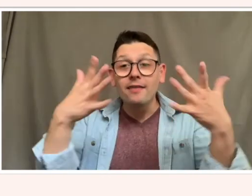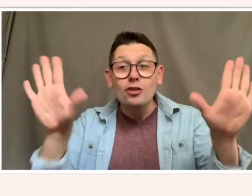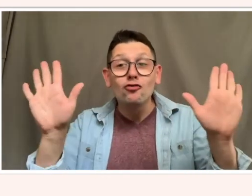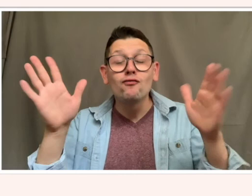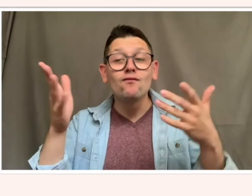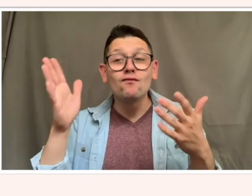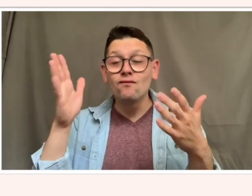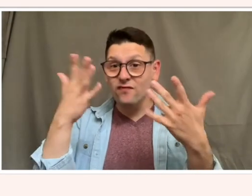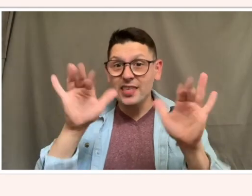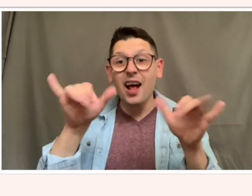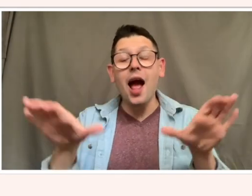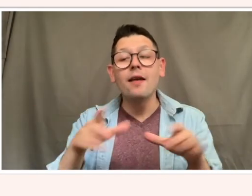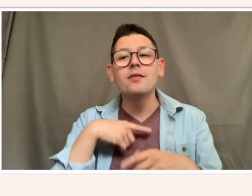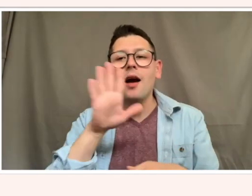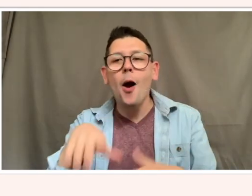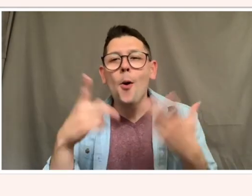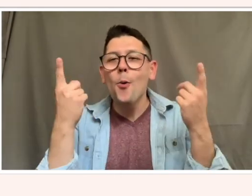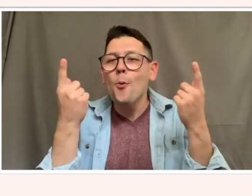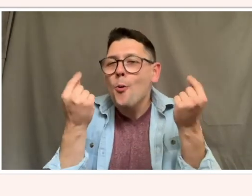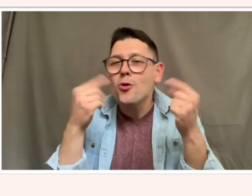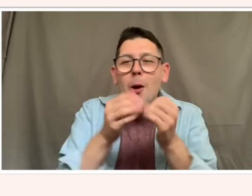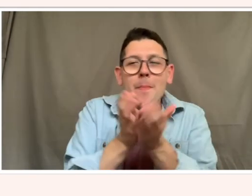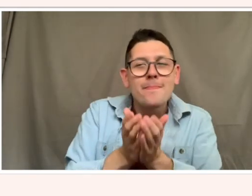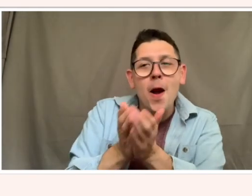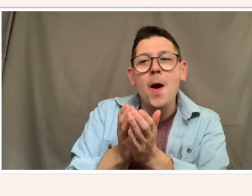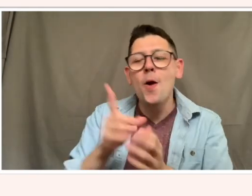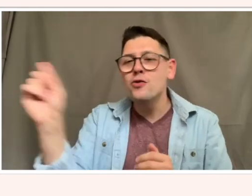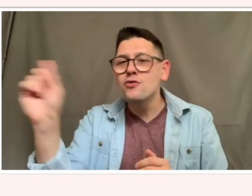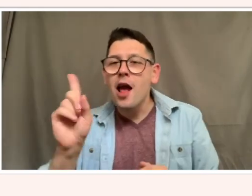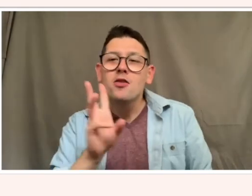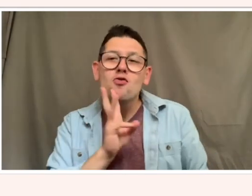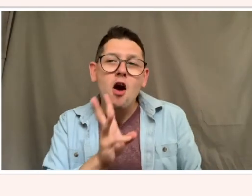It's a fun activity, but once that activity is done, you